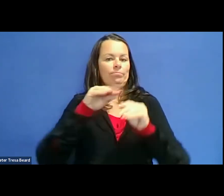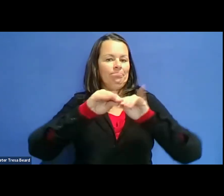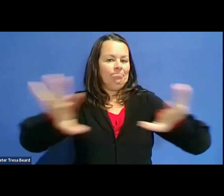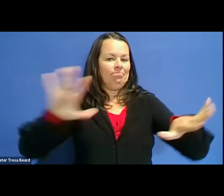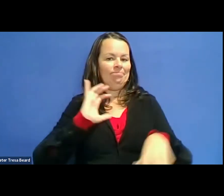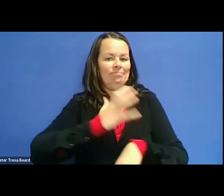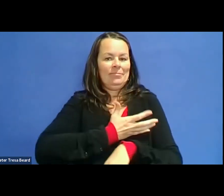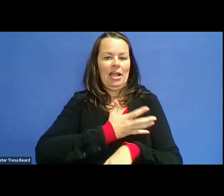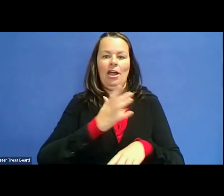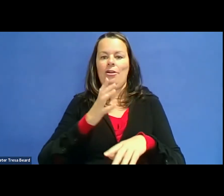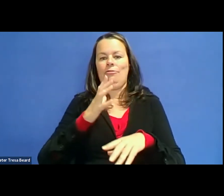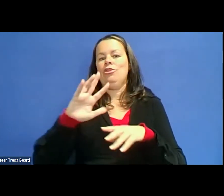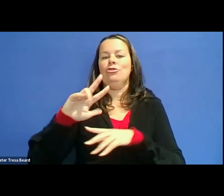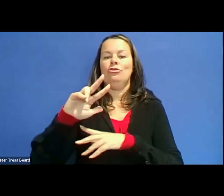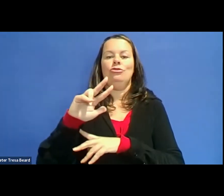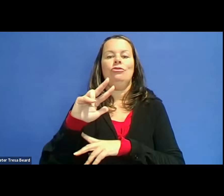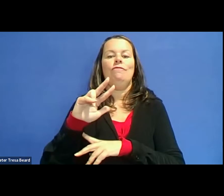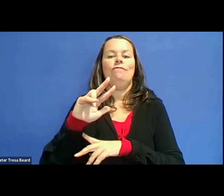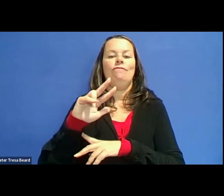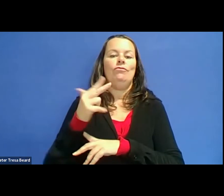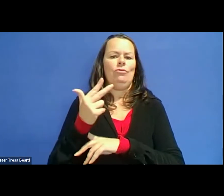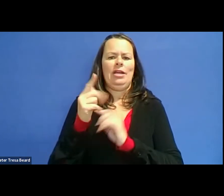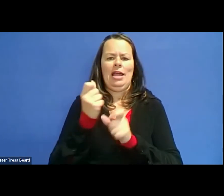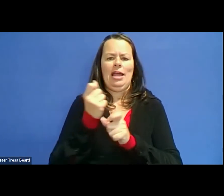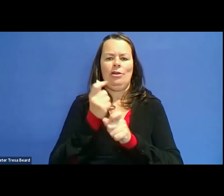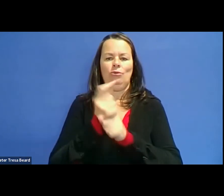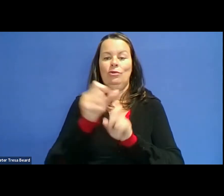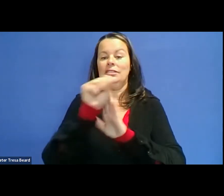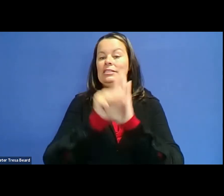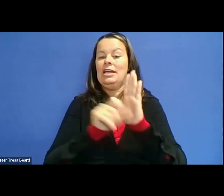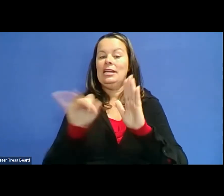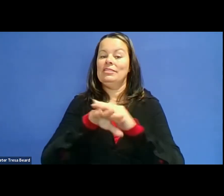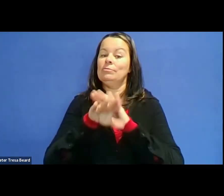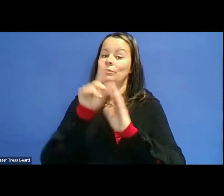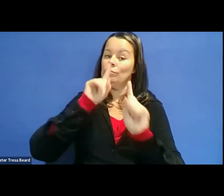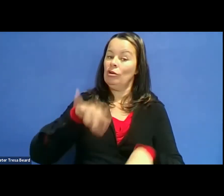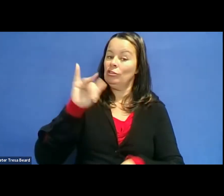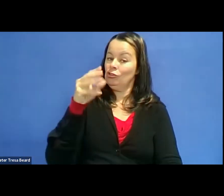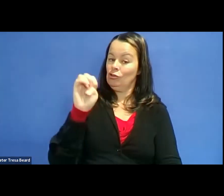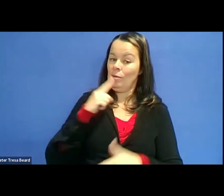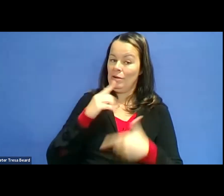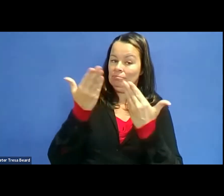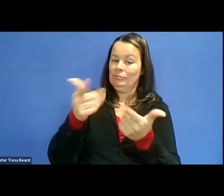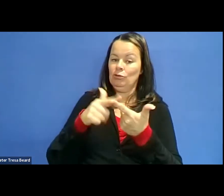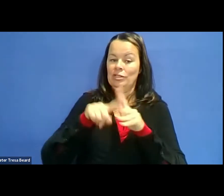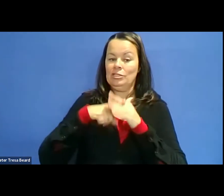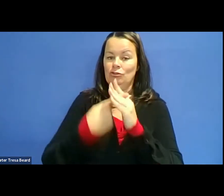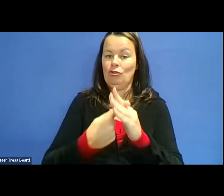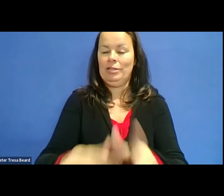Joe, I'm going to hand this over to you to get started. Congratulations on today's release. Joe Devon: Thank you, Natascha.